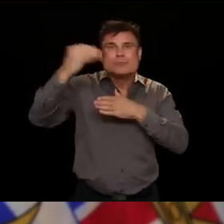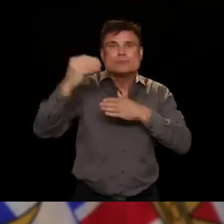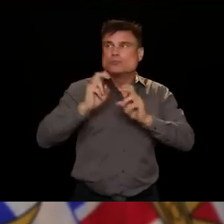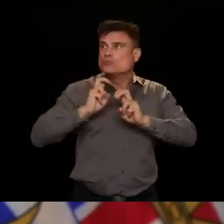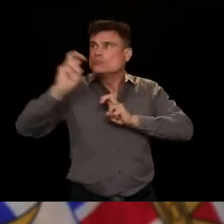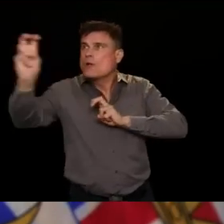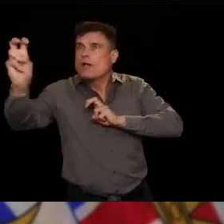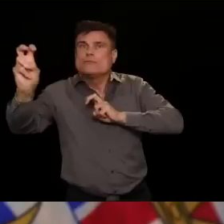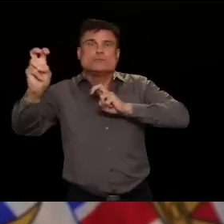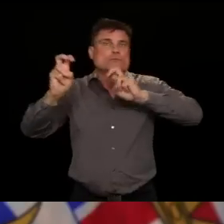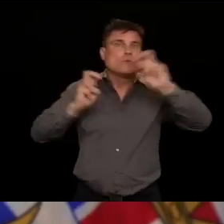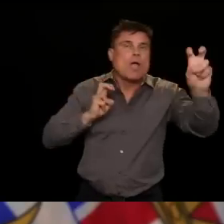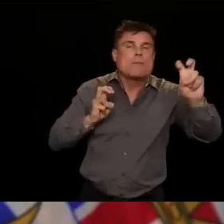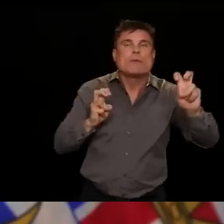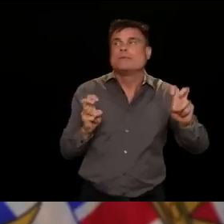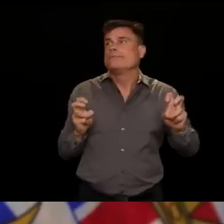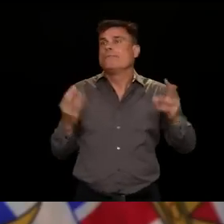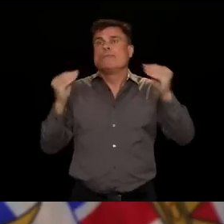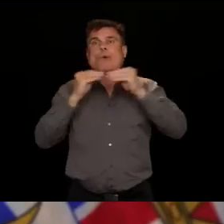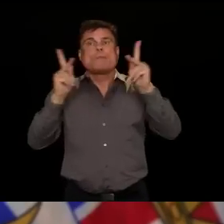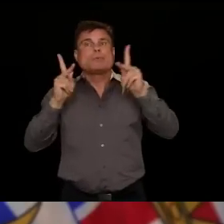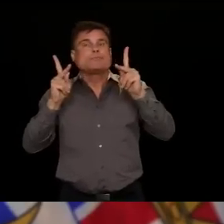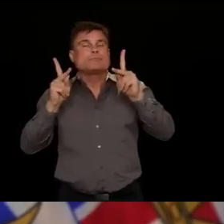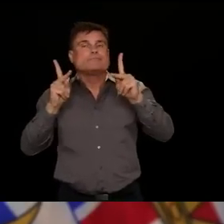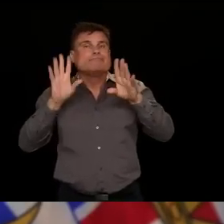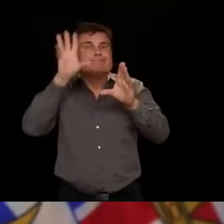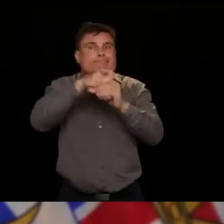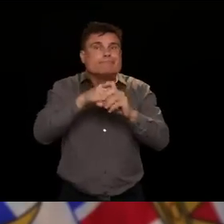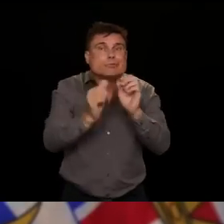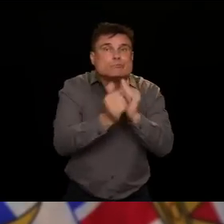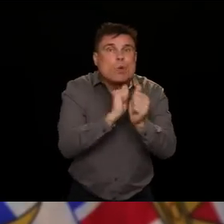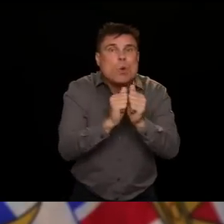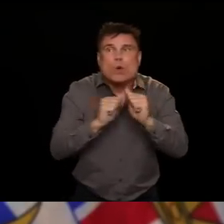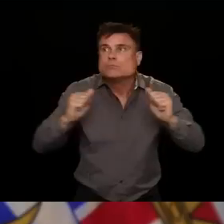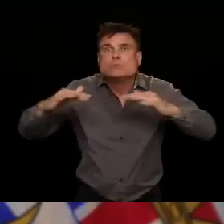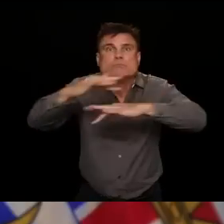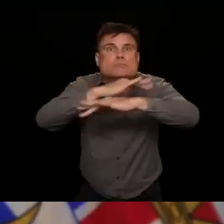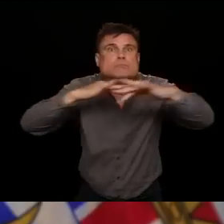and summer camps for kids are starting. That means we